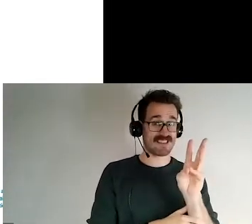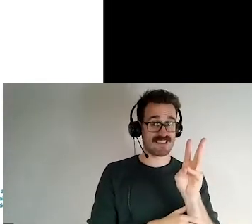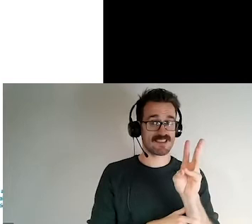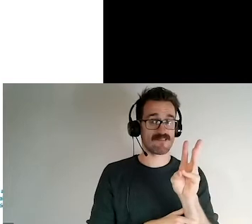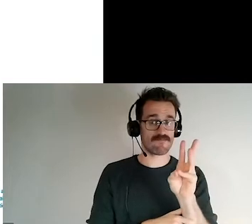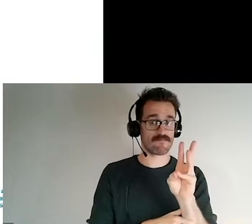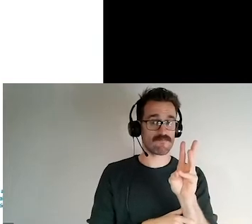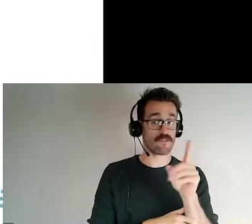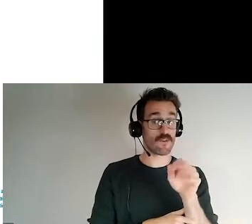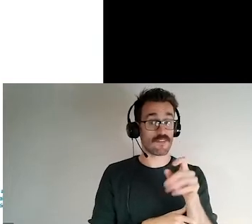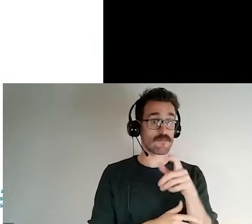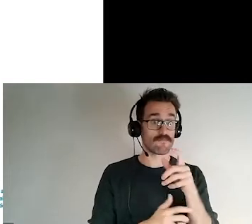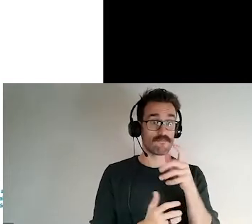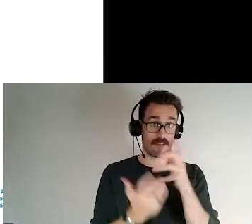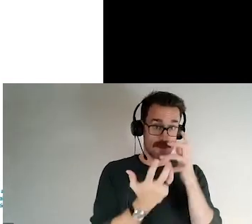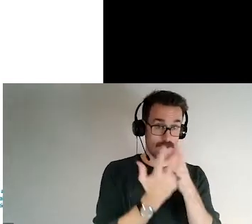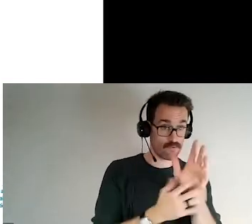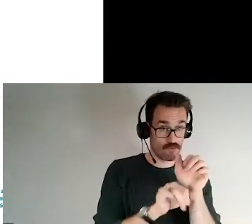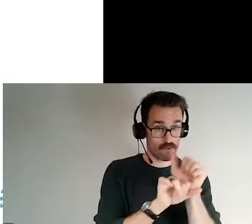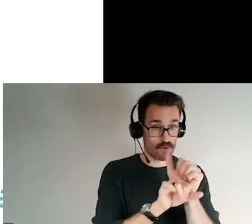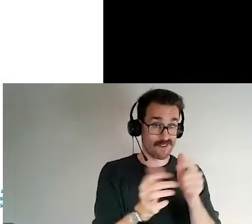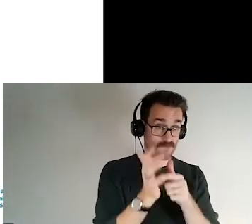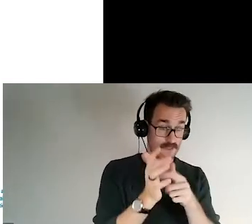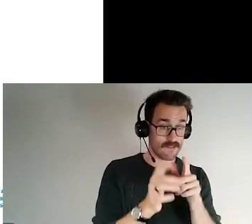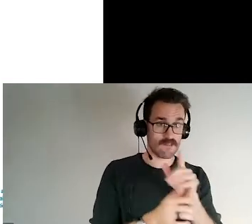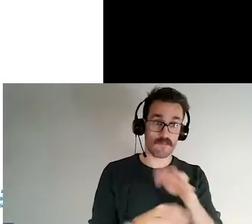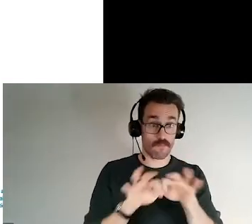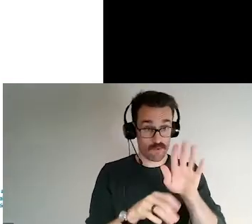demands. An important part of your job again you see a wide range of examples and you go through